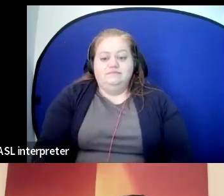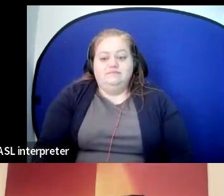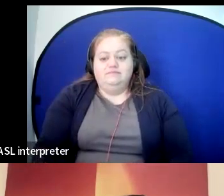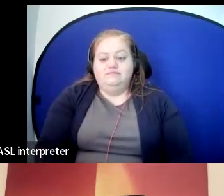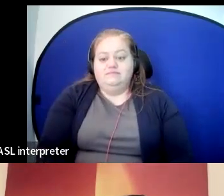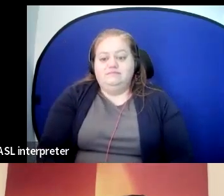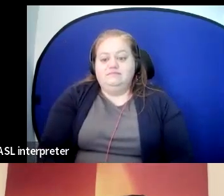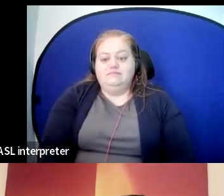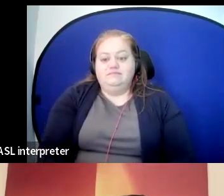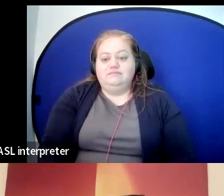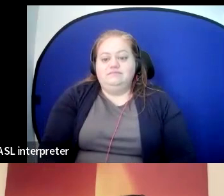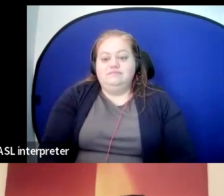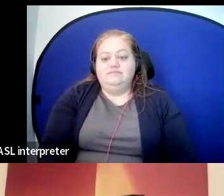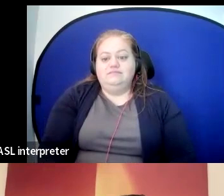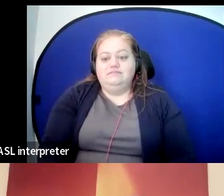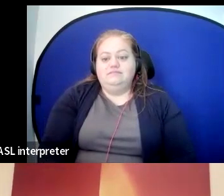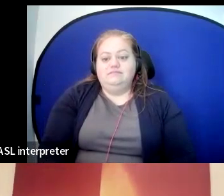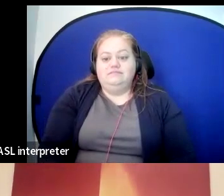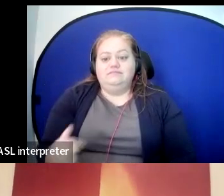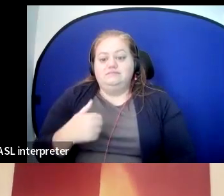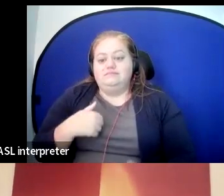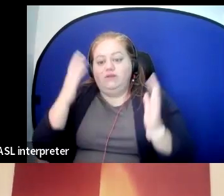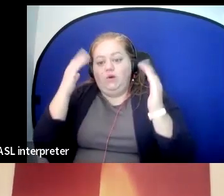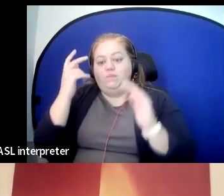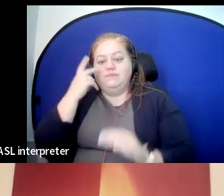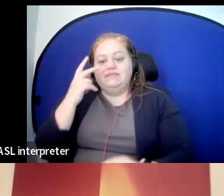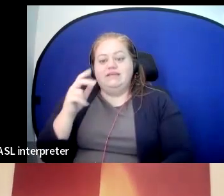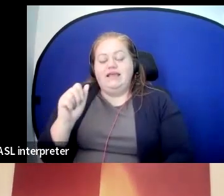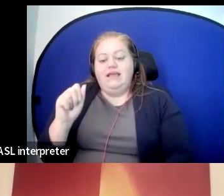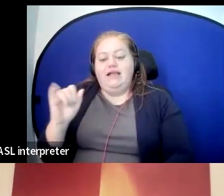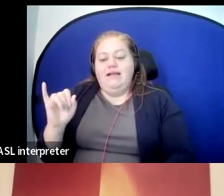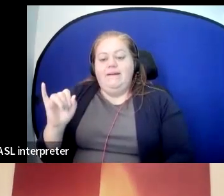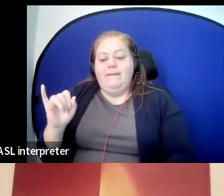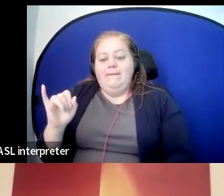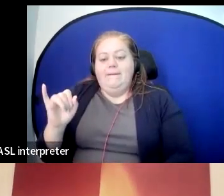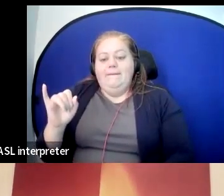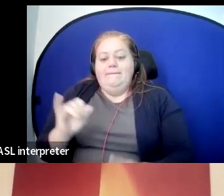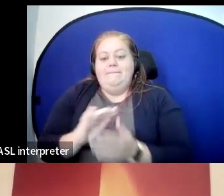I hope to see the AI be integrated